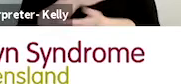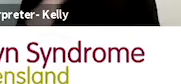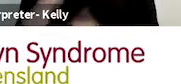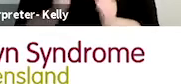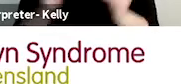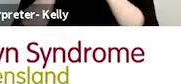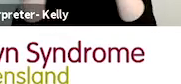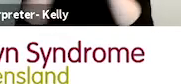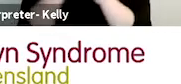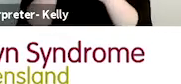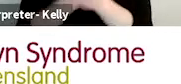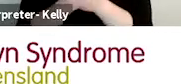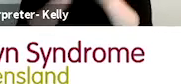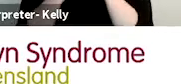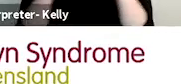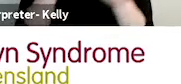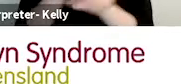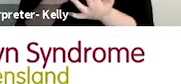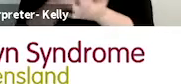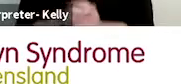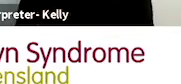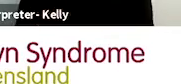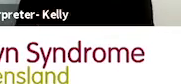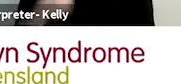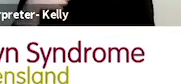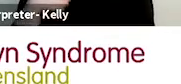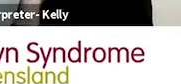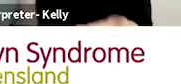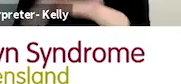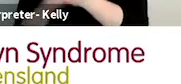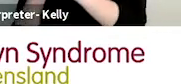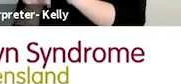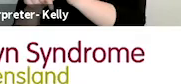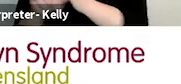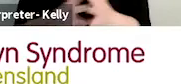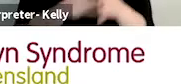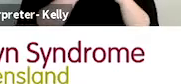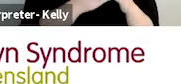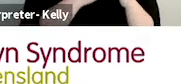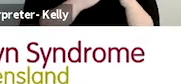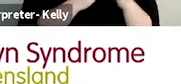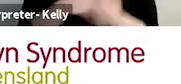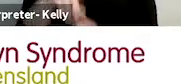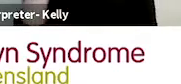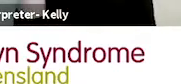so why do we use it because it's timely, modern, valuable, responsive to the needs of people.